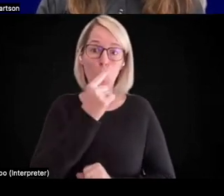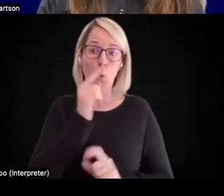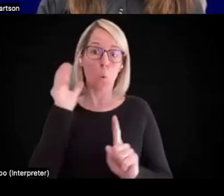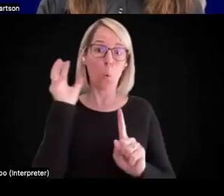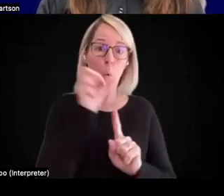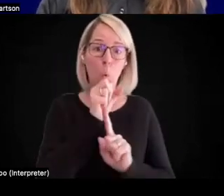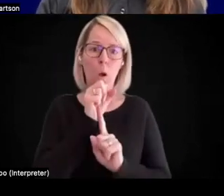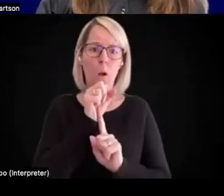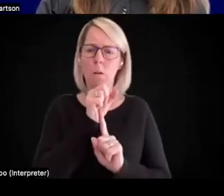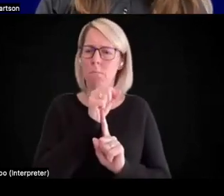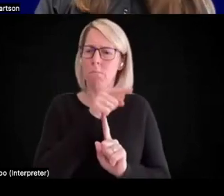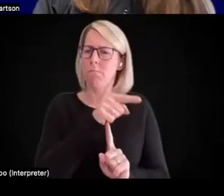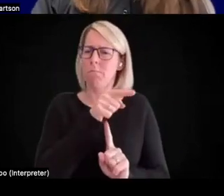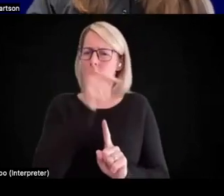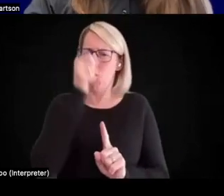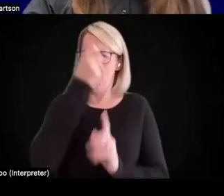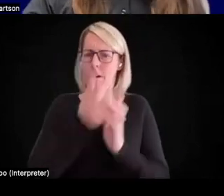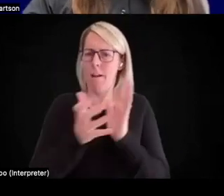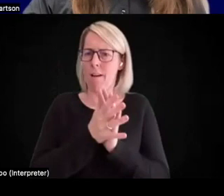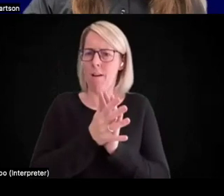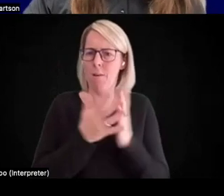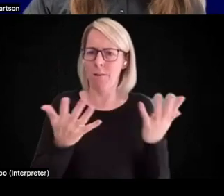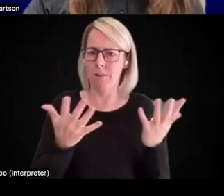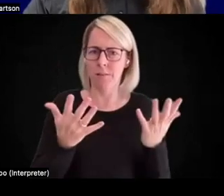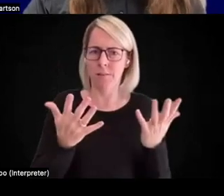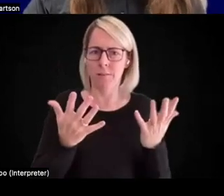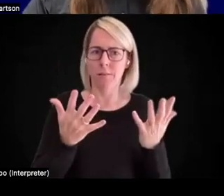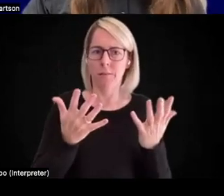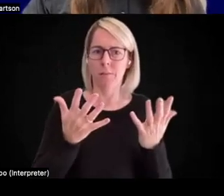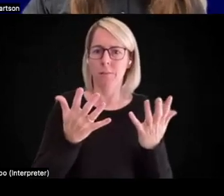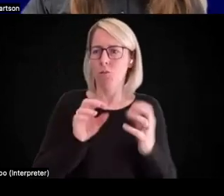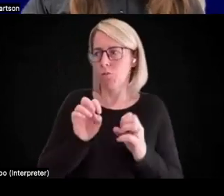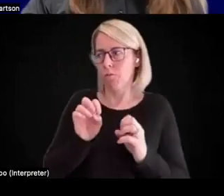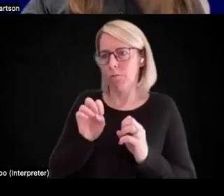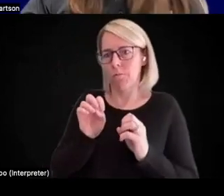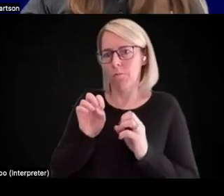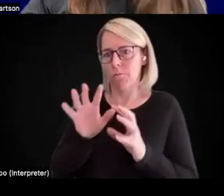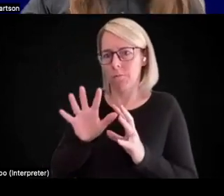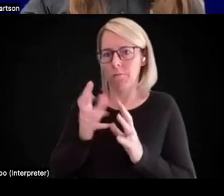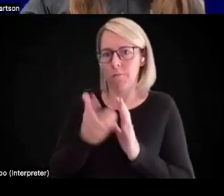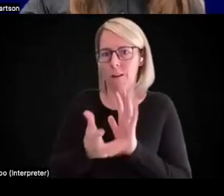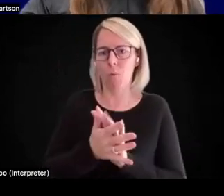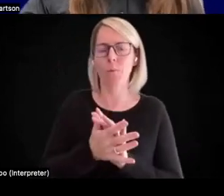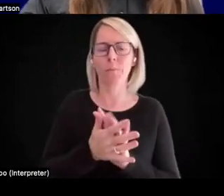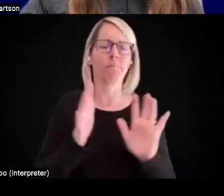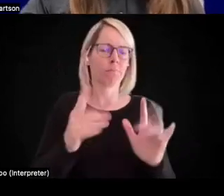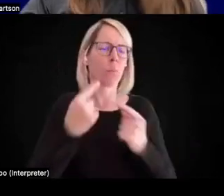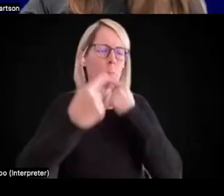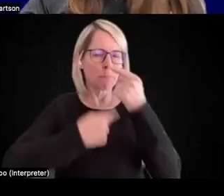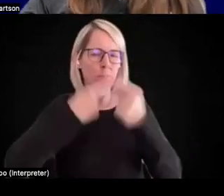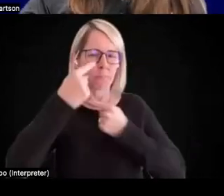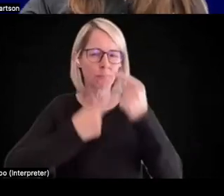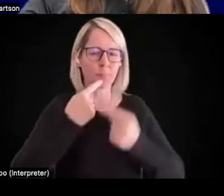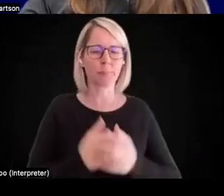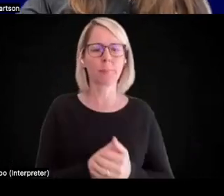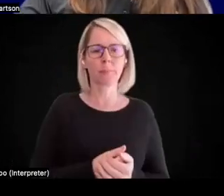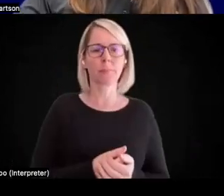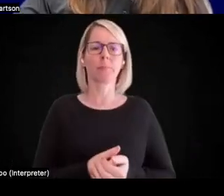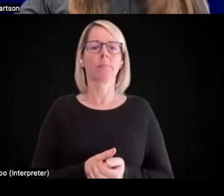interaction partner? We will get to it, but it will take a little bit of time and explanation.